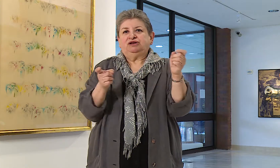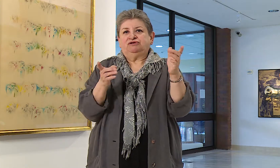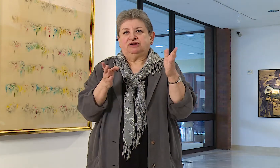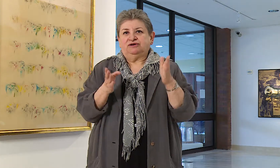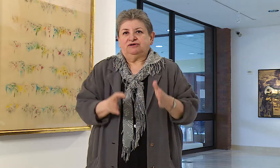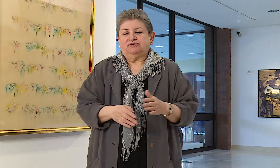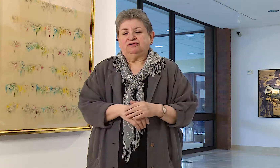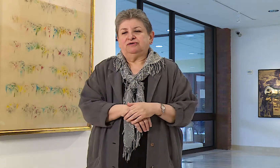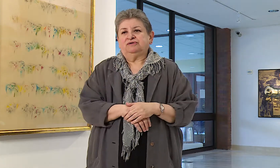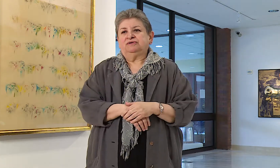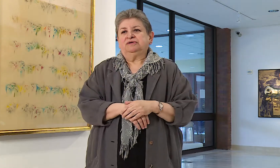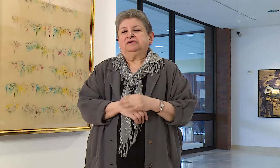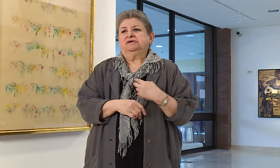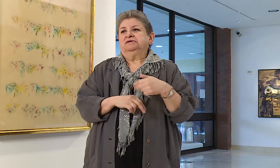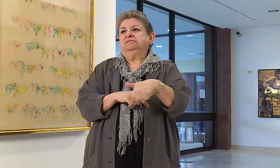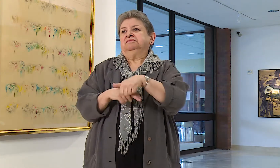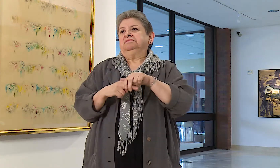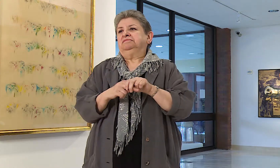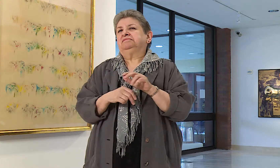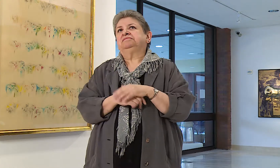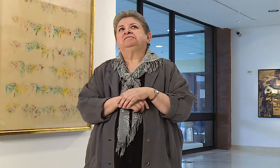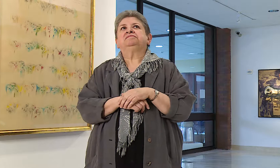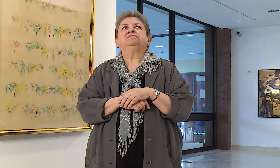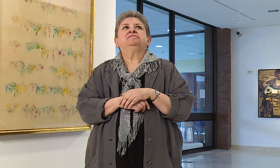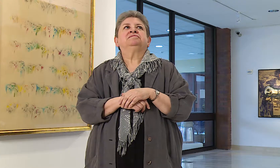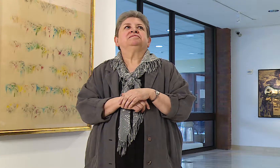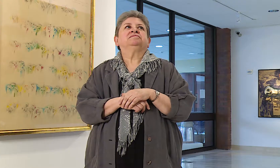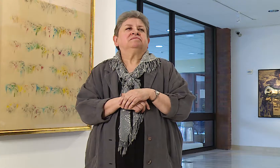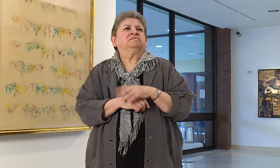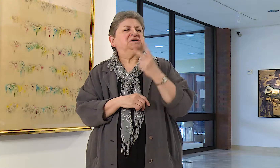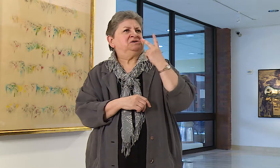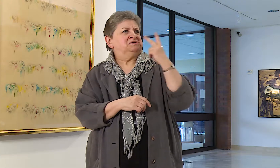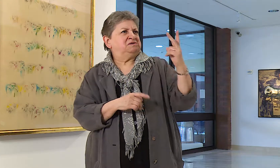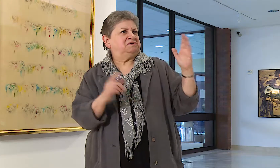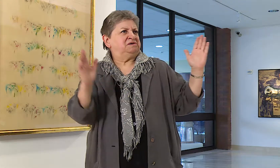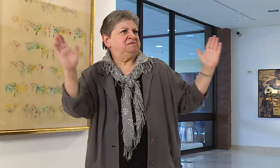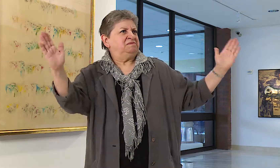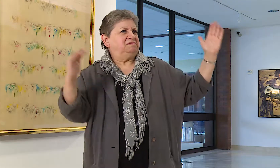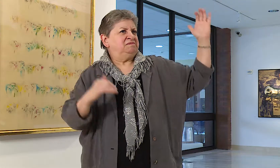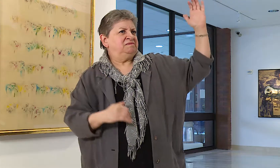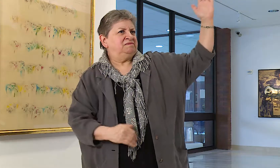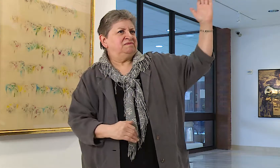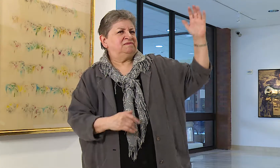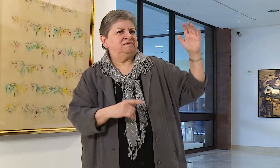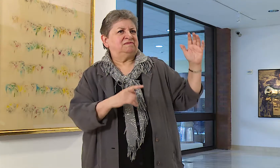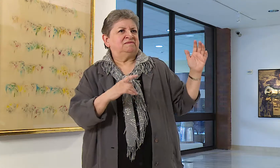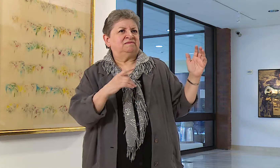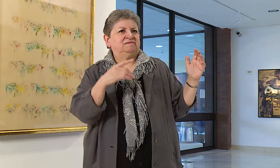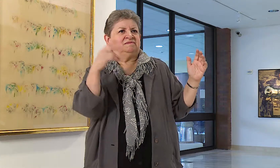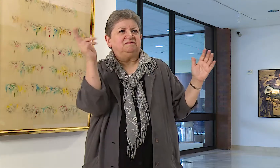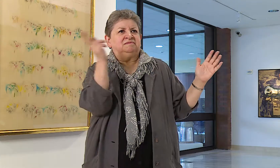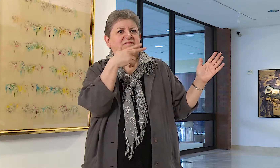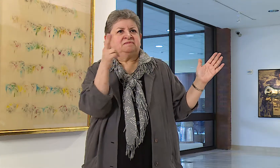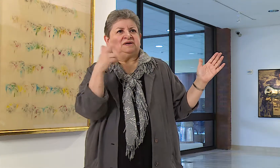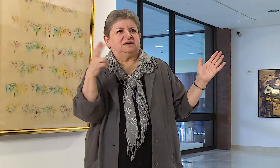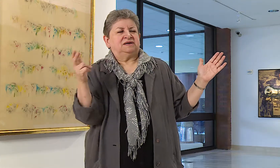One day, I entered the office of the Executive Director, took a seat, and noticed on the wall next to me